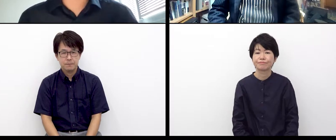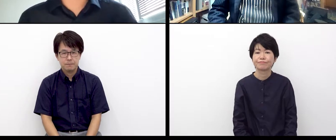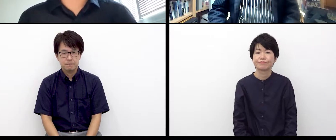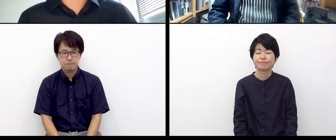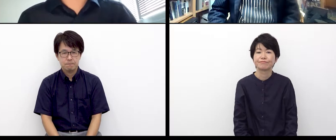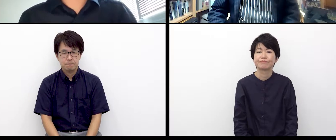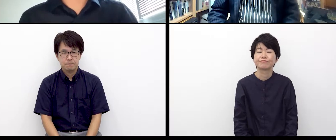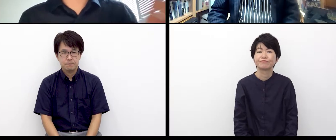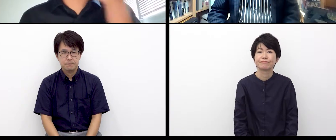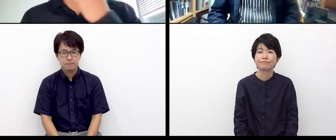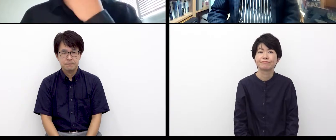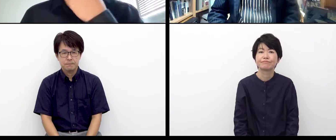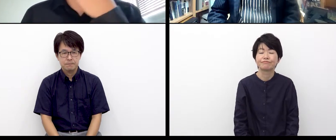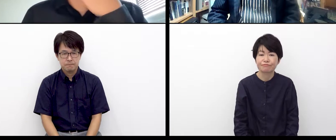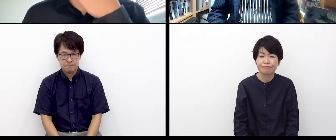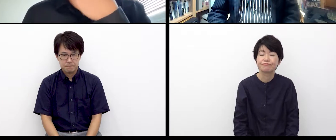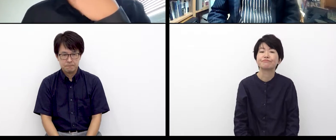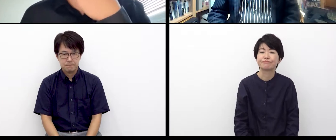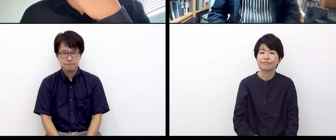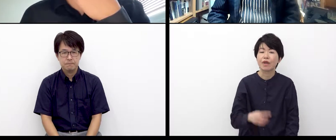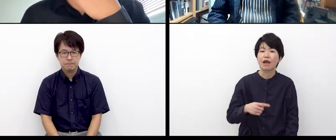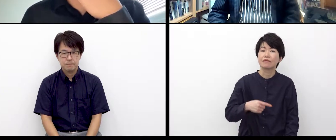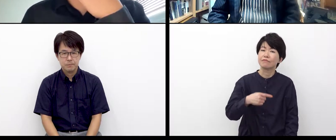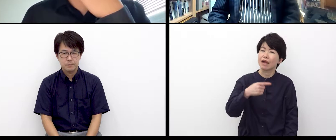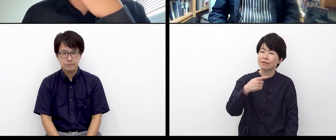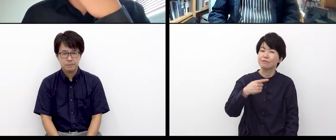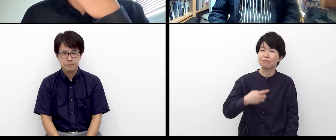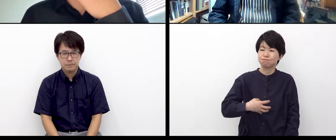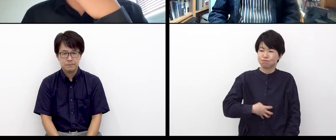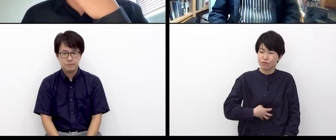Well, I think there are no essential changes about it.